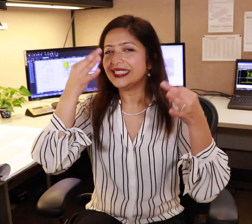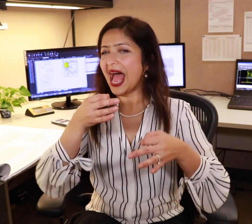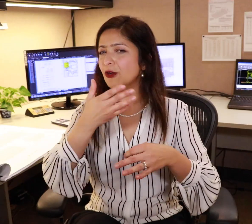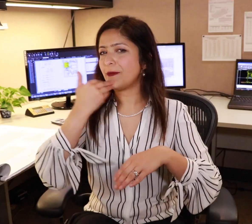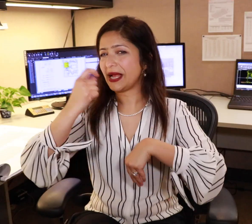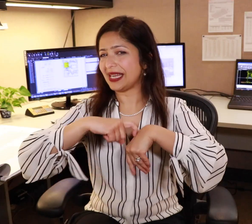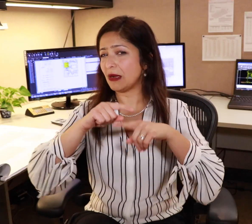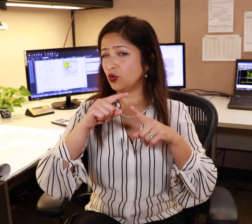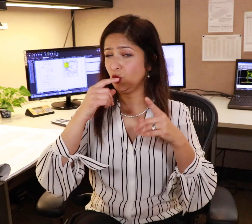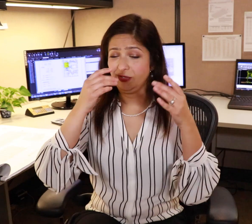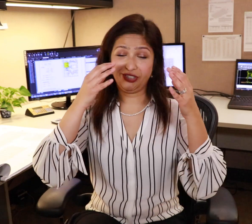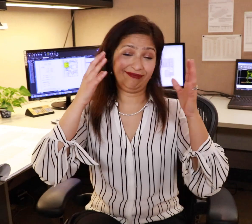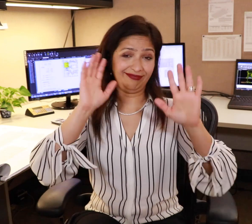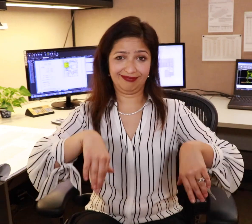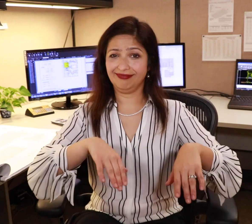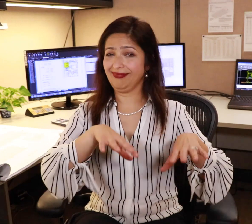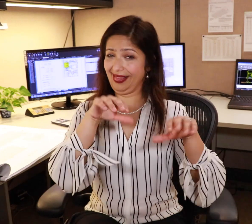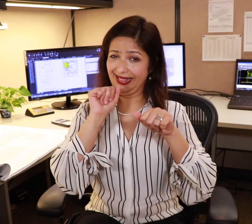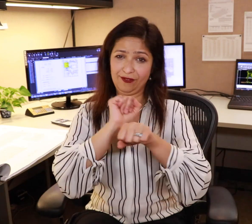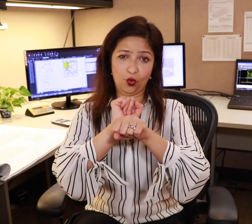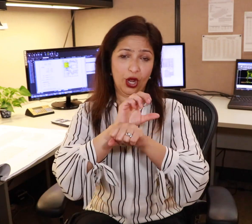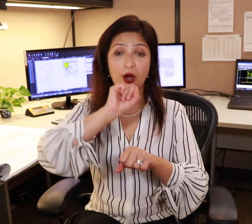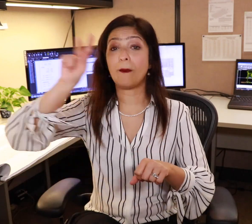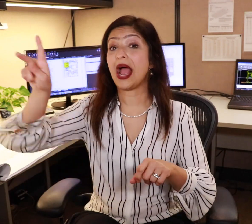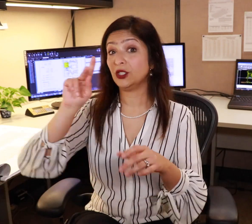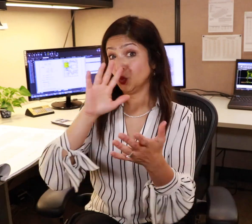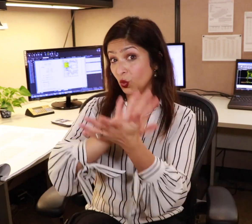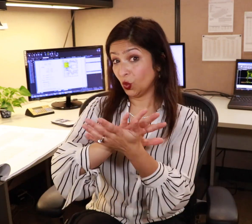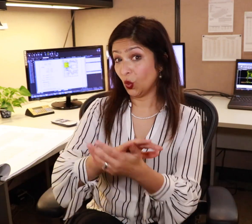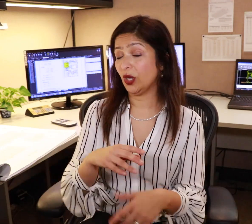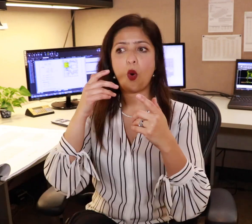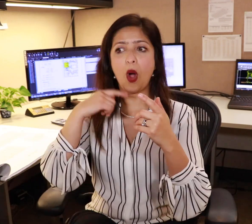I decided that it was a good time for me to leave work and go back to school.